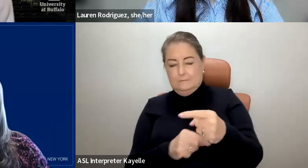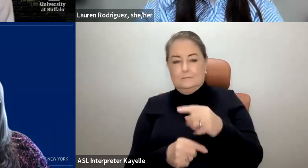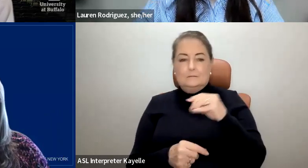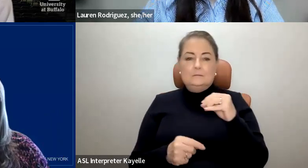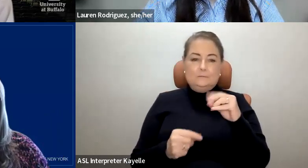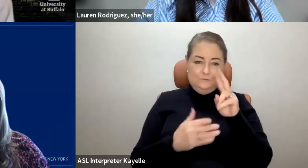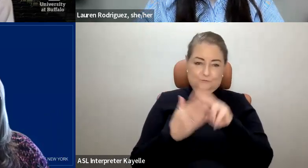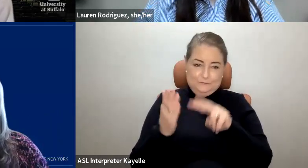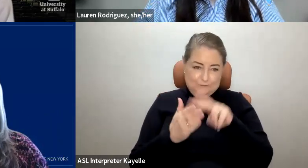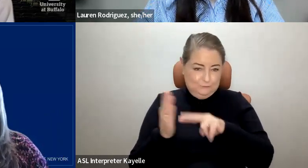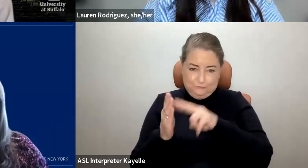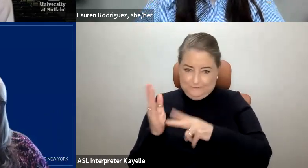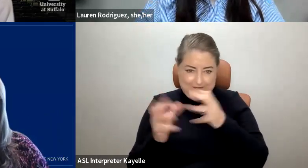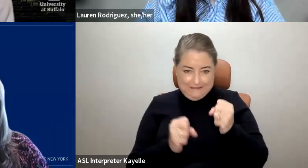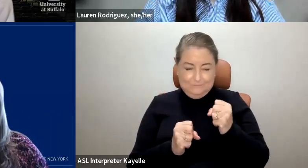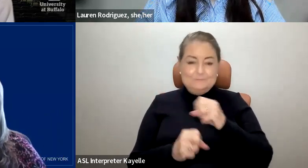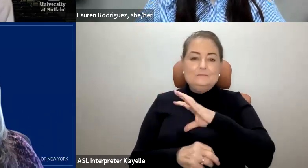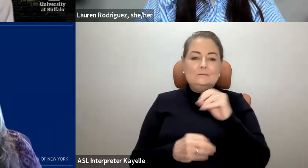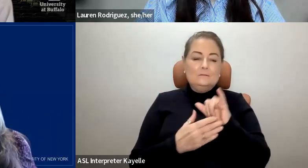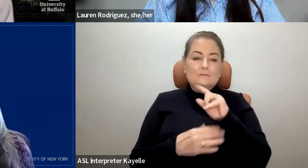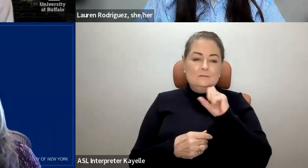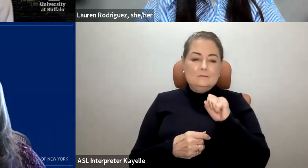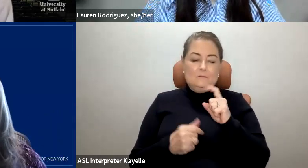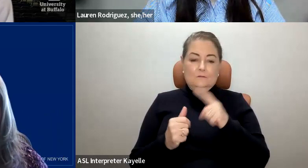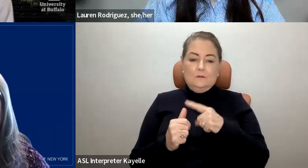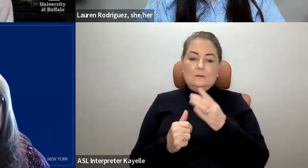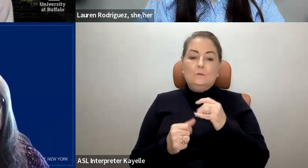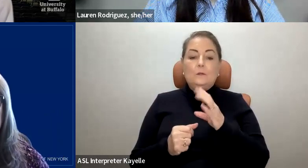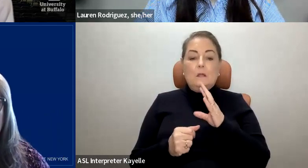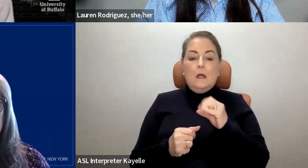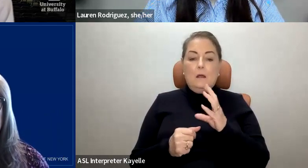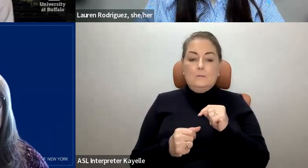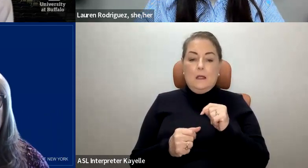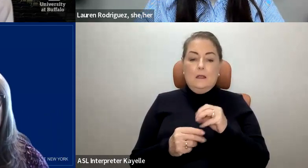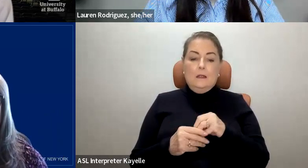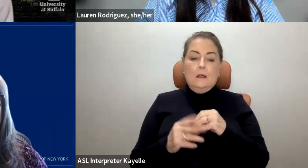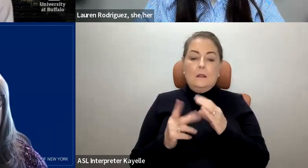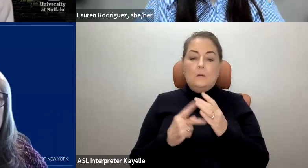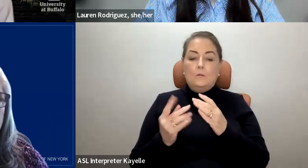learning. So that is front and center, one of the very first things that we talked about in this project, and we know that